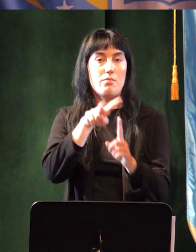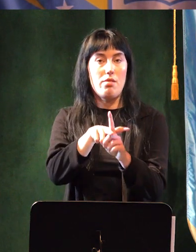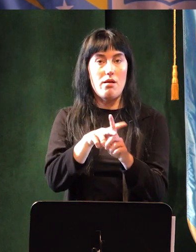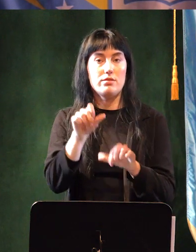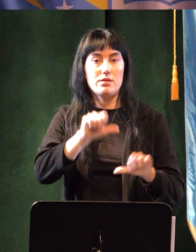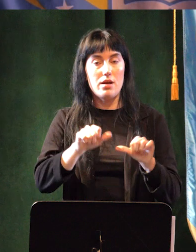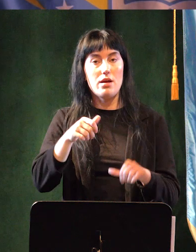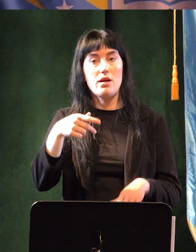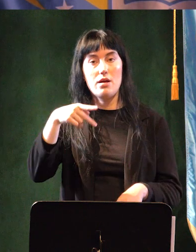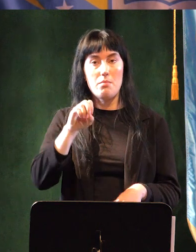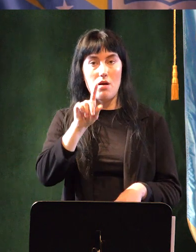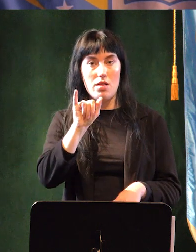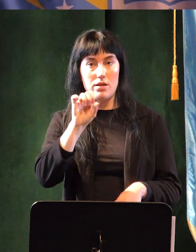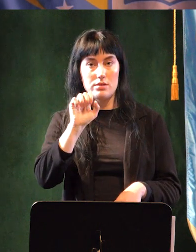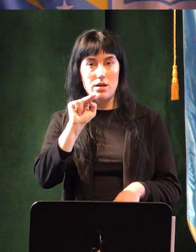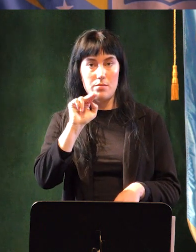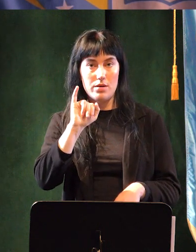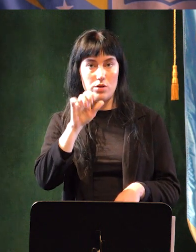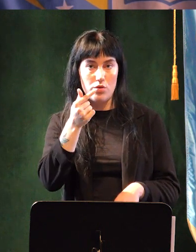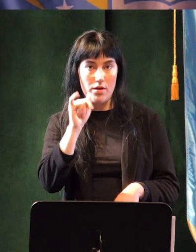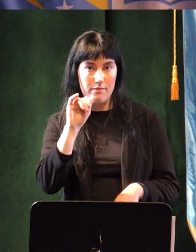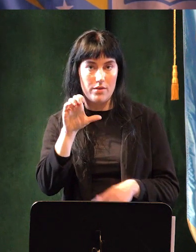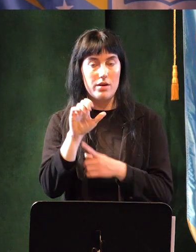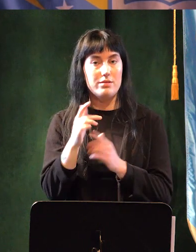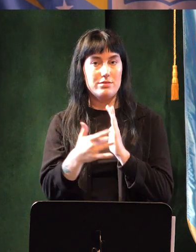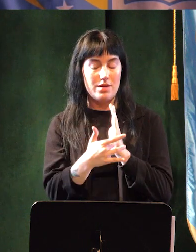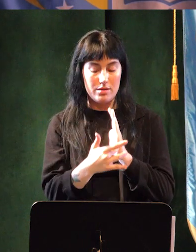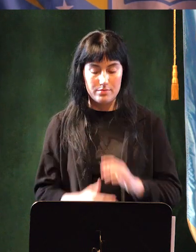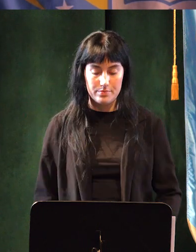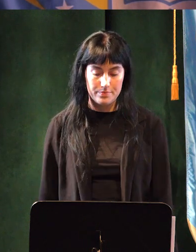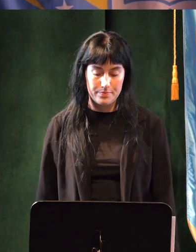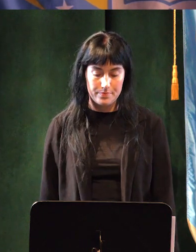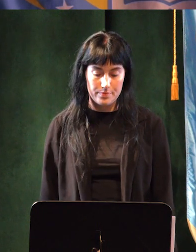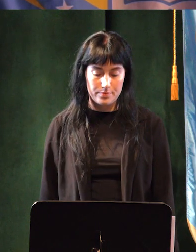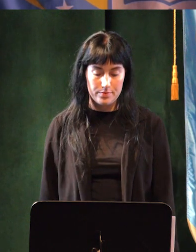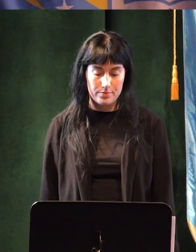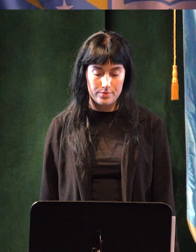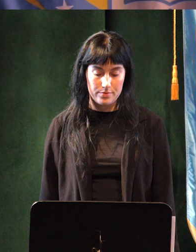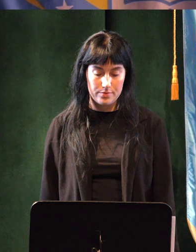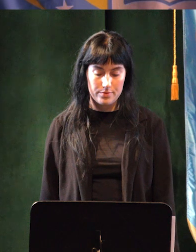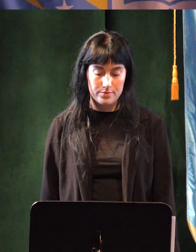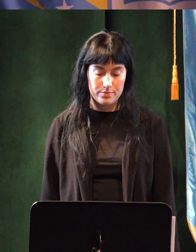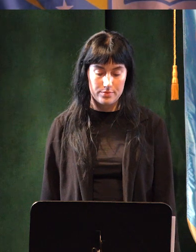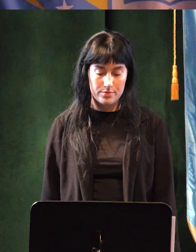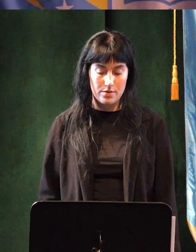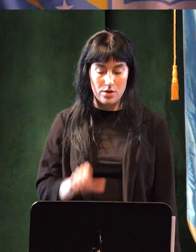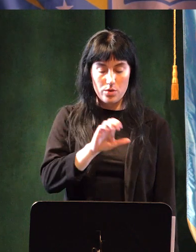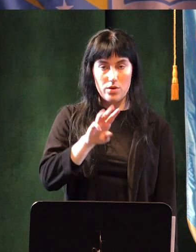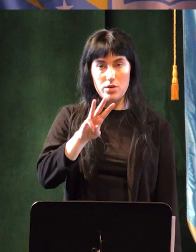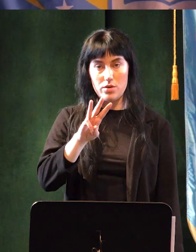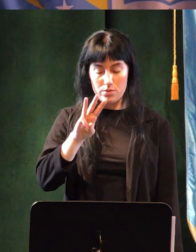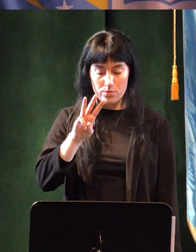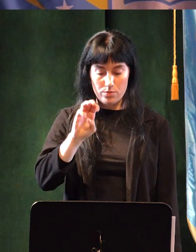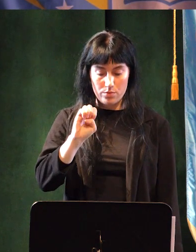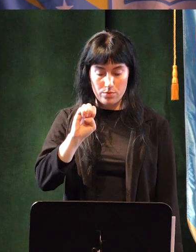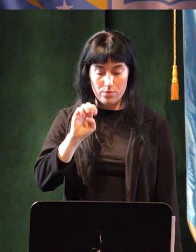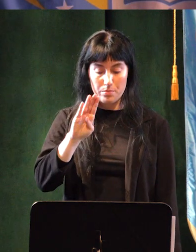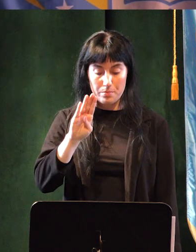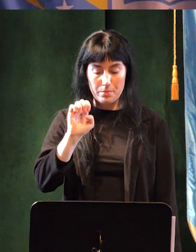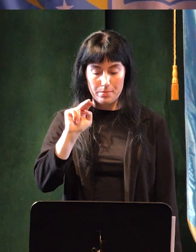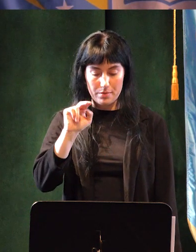polysomnographic technology Christina Benson